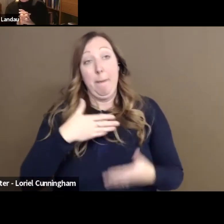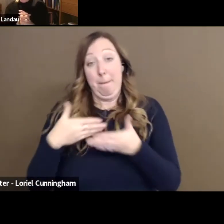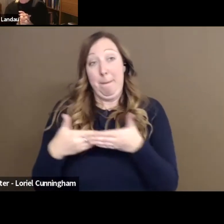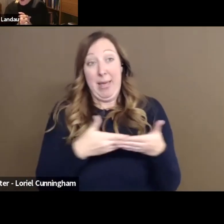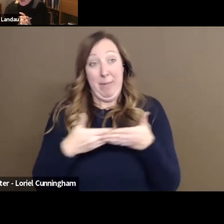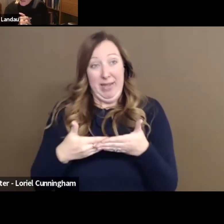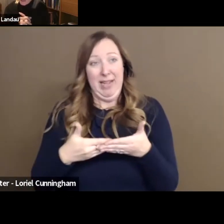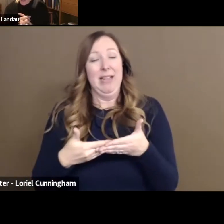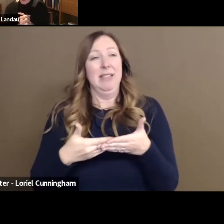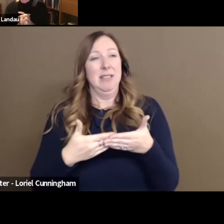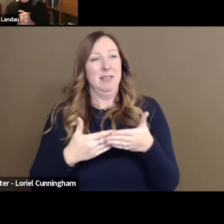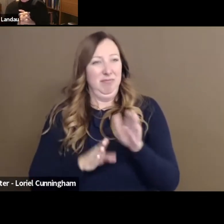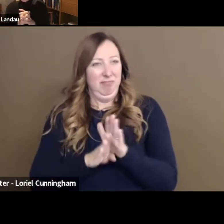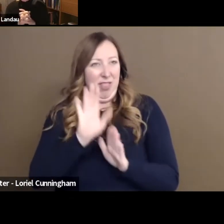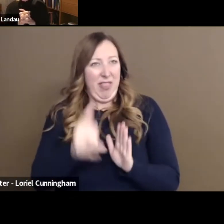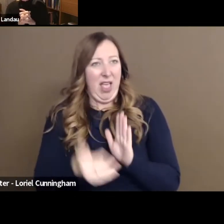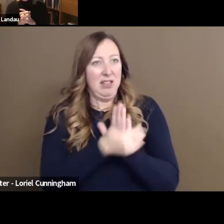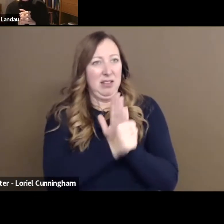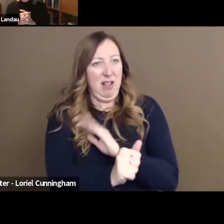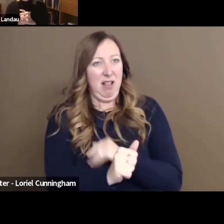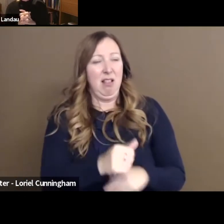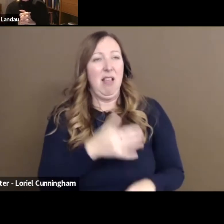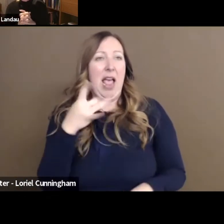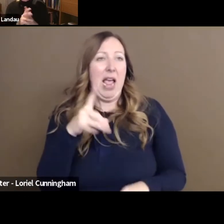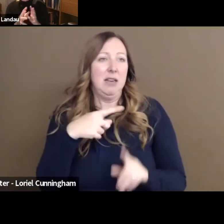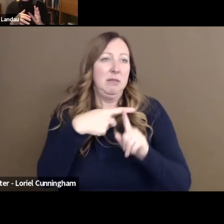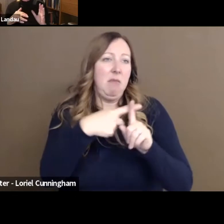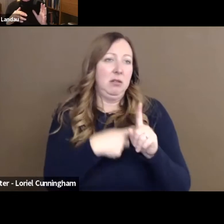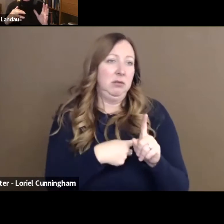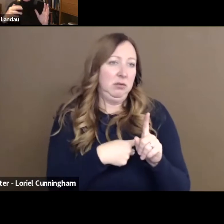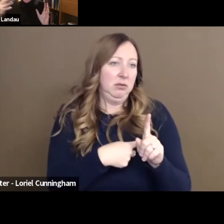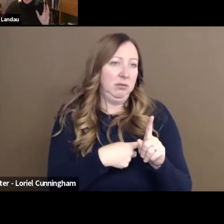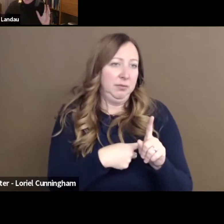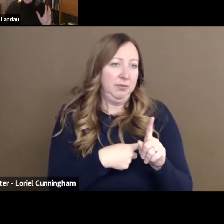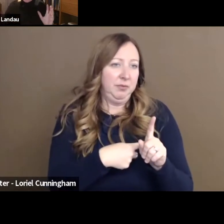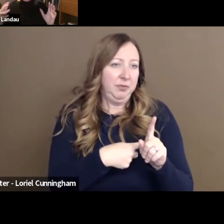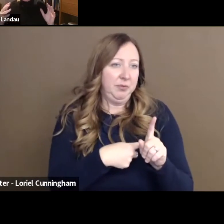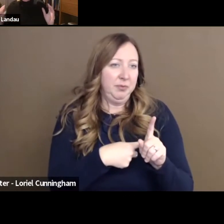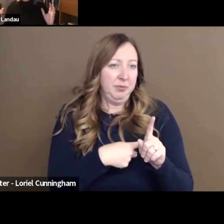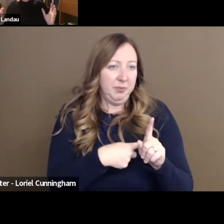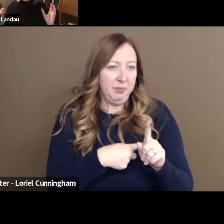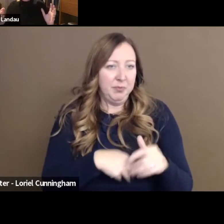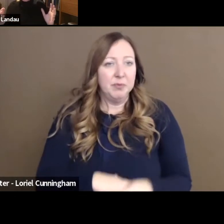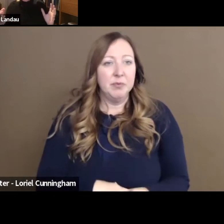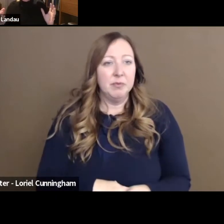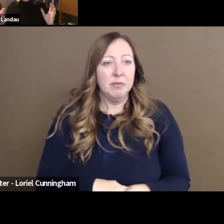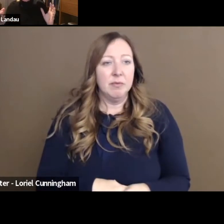what's longer lived is not is the is the